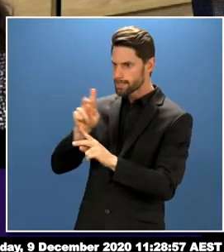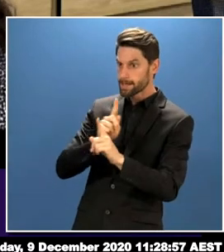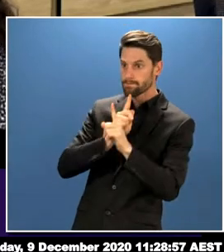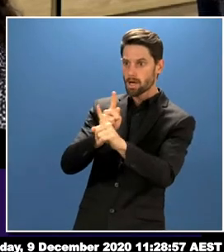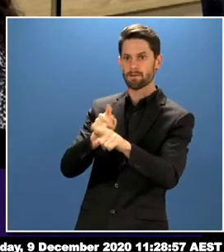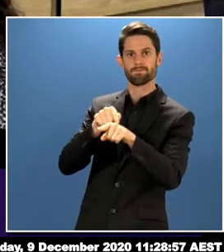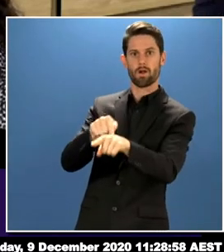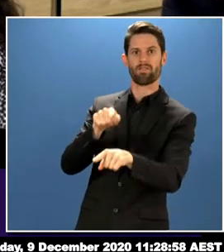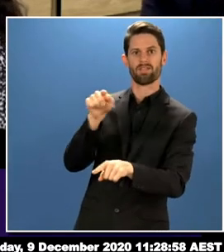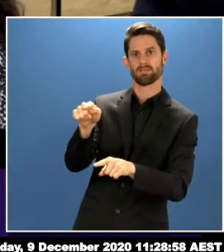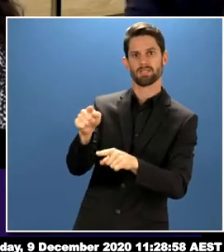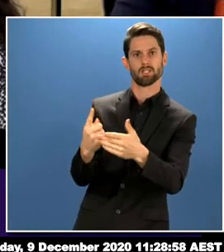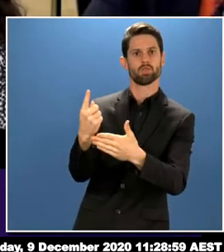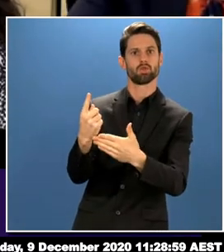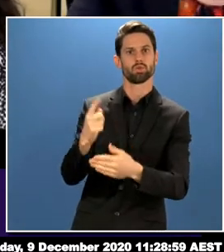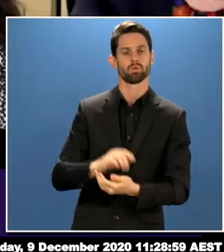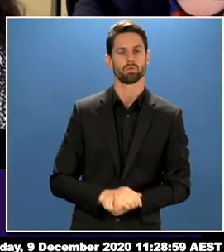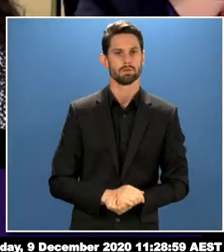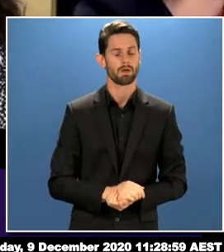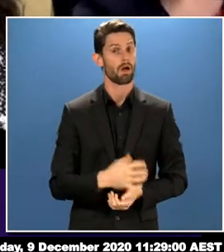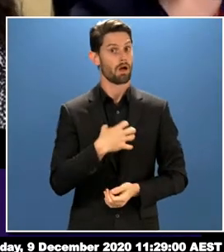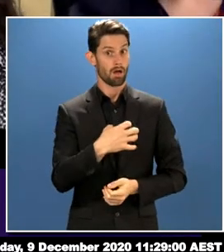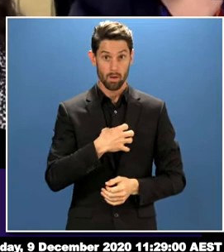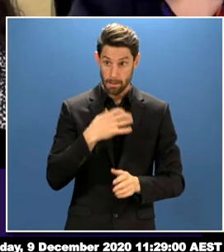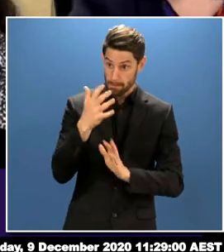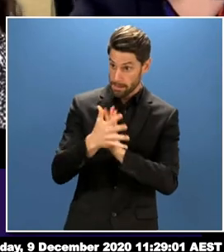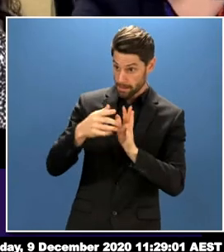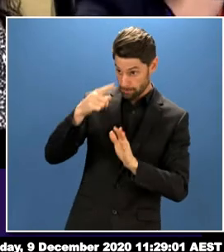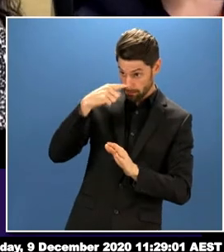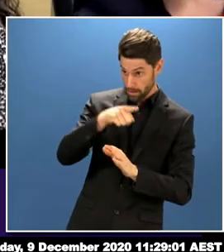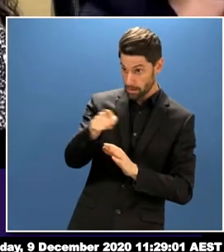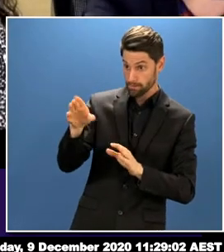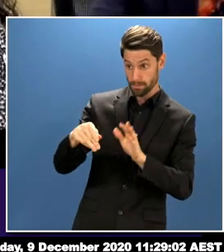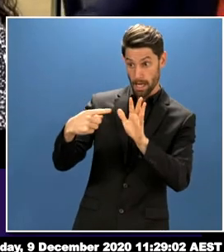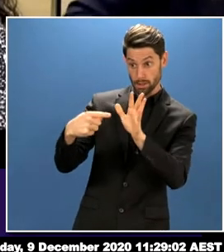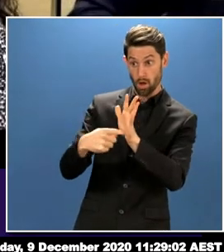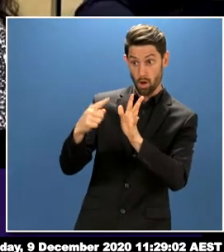So people within the ATO come to you for clarity about the